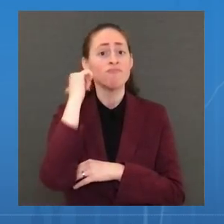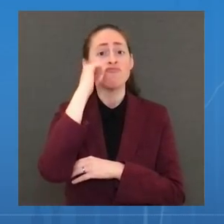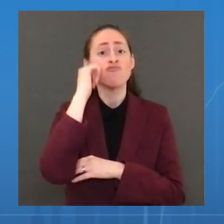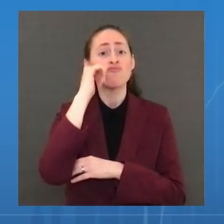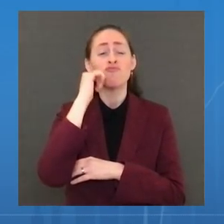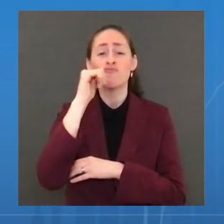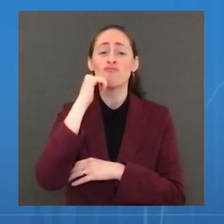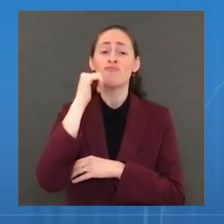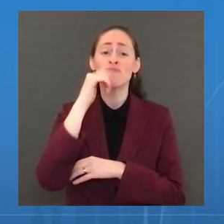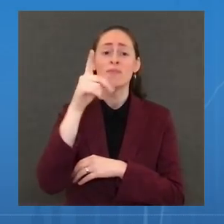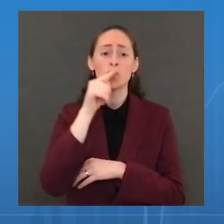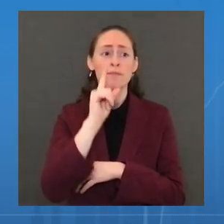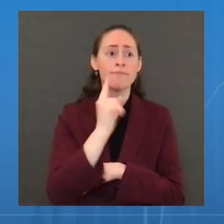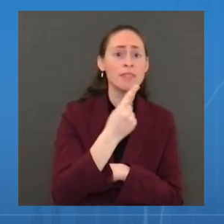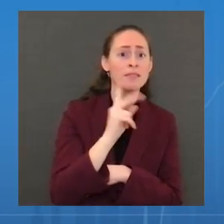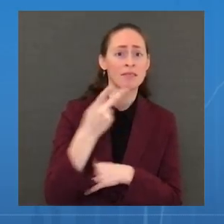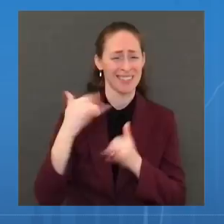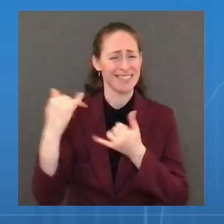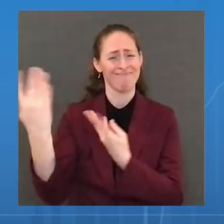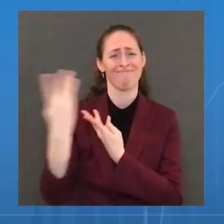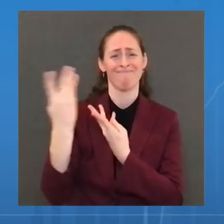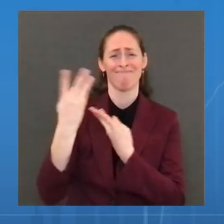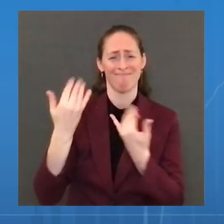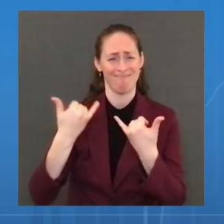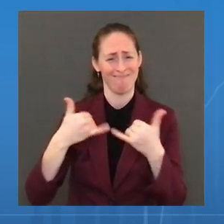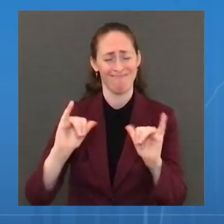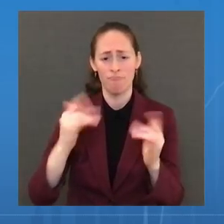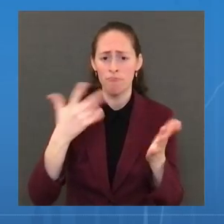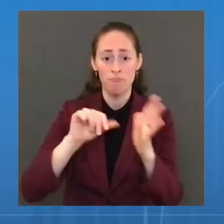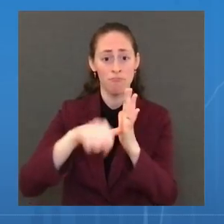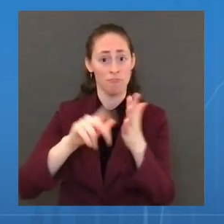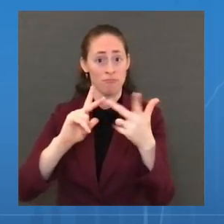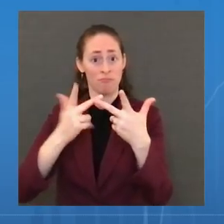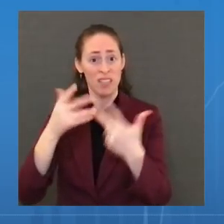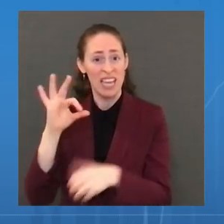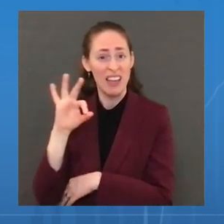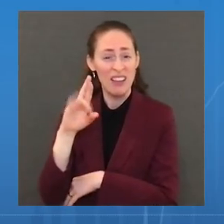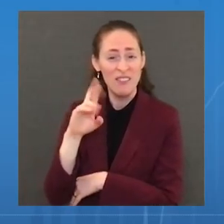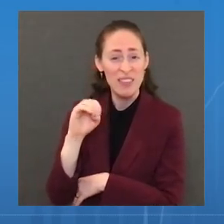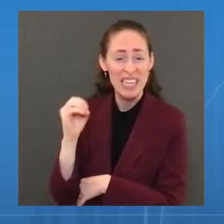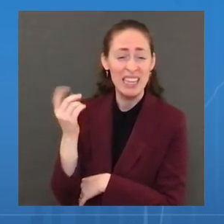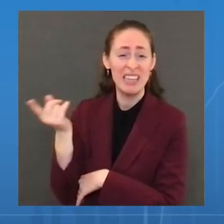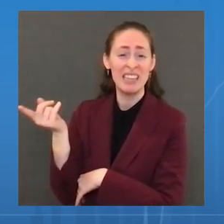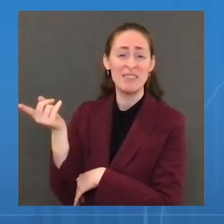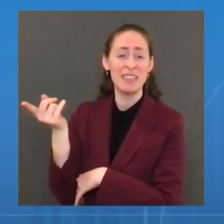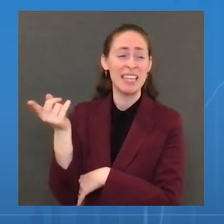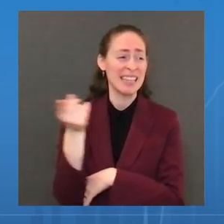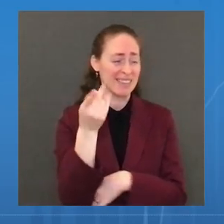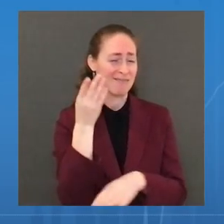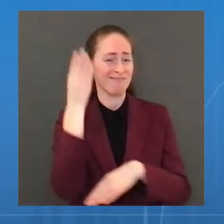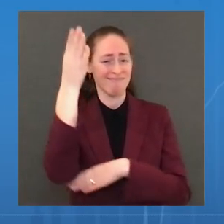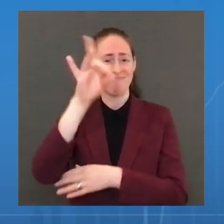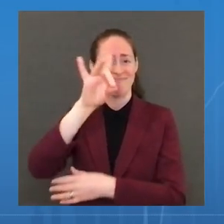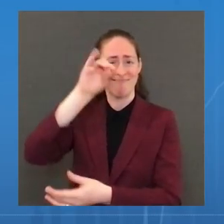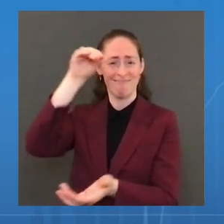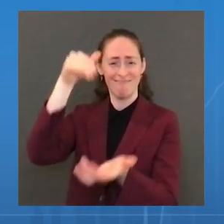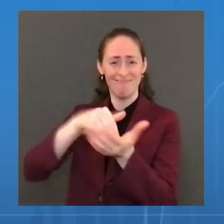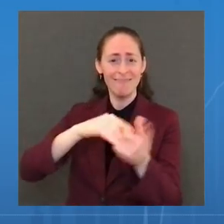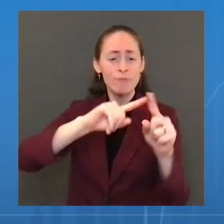Boosters are free and readily available at 80,000 locations across the country, including more than 40,000 local pharmacies.